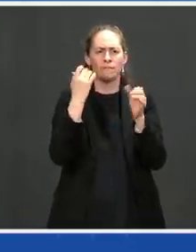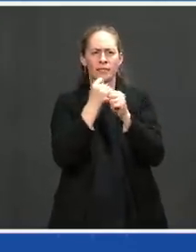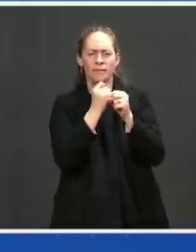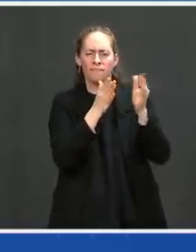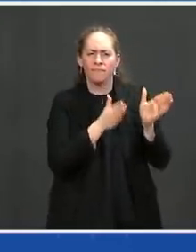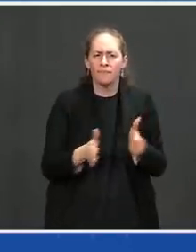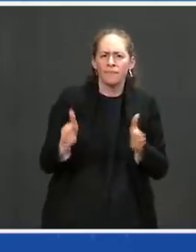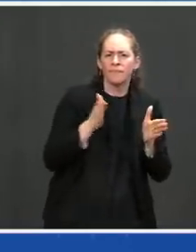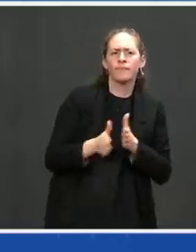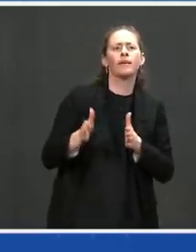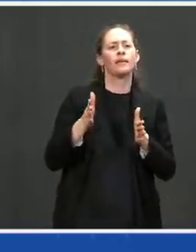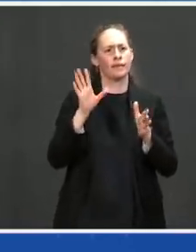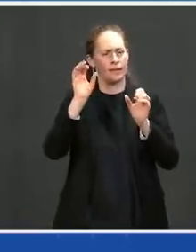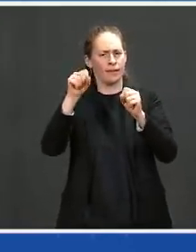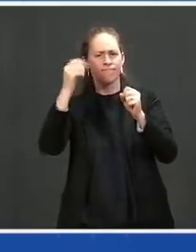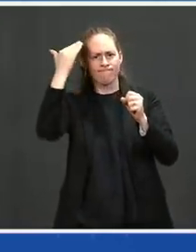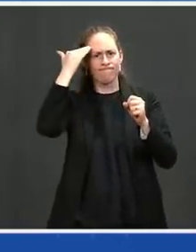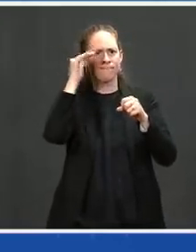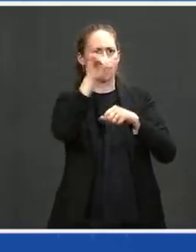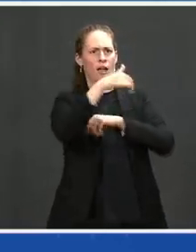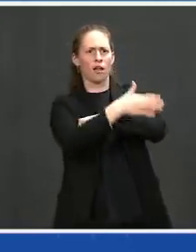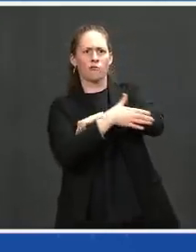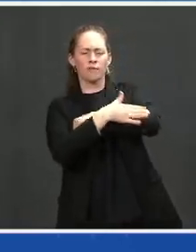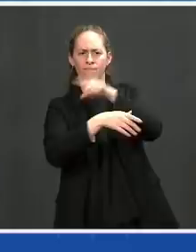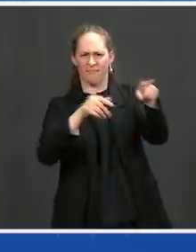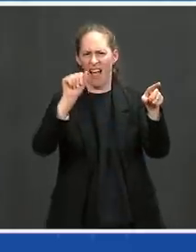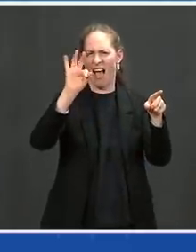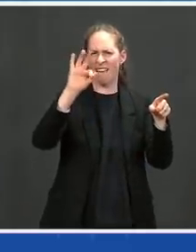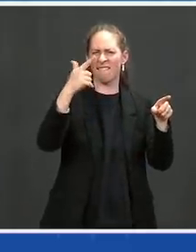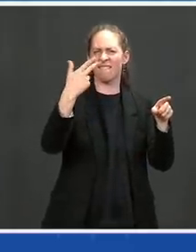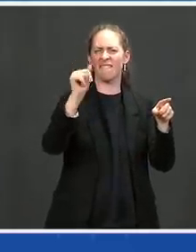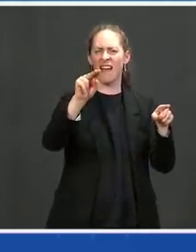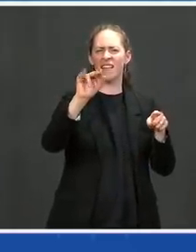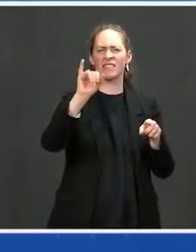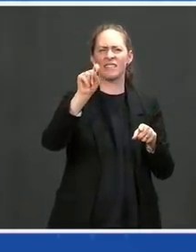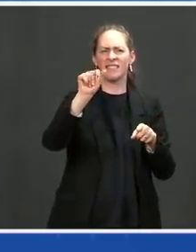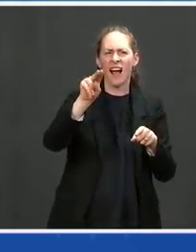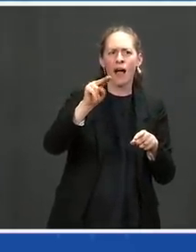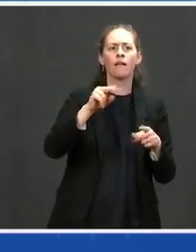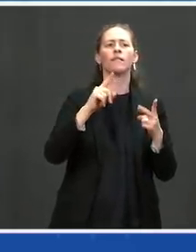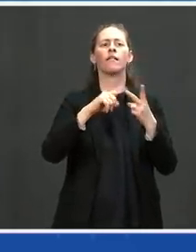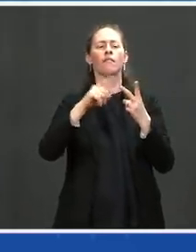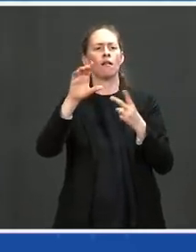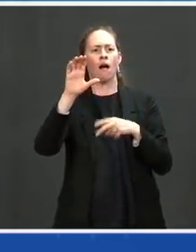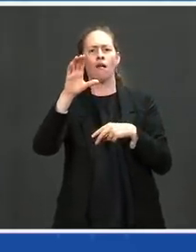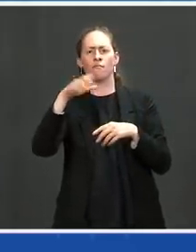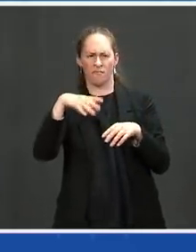And there's a U.N.-led process that's beginning shortly on